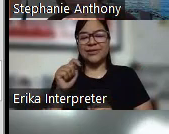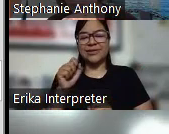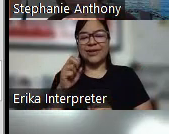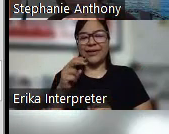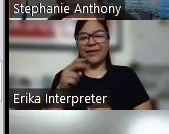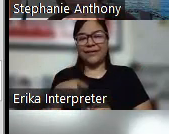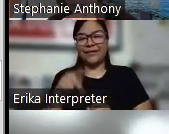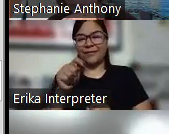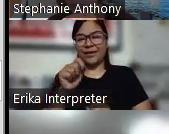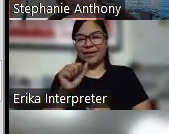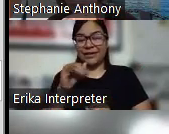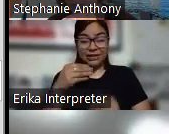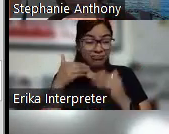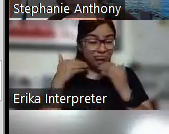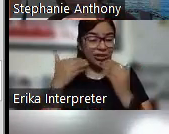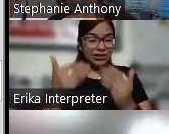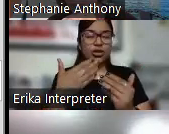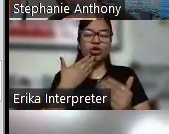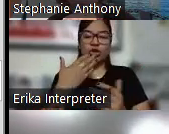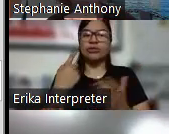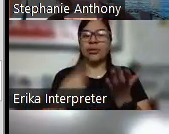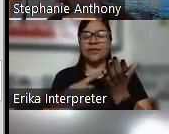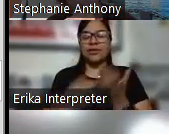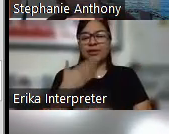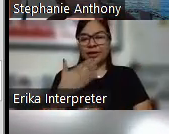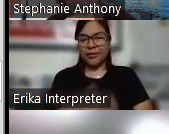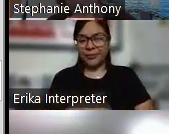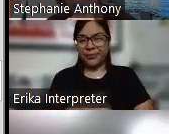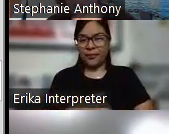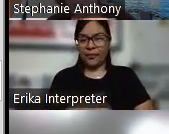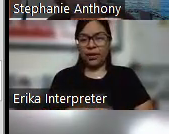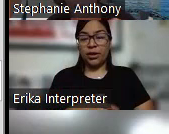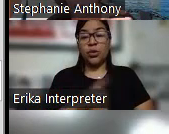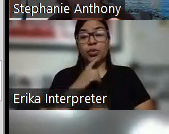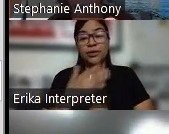further go over the plan but great conversation thank you it was a great conversation and so so